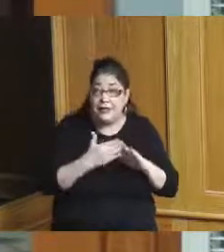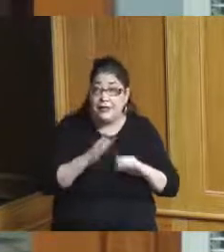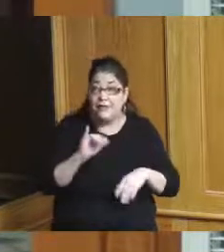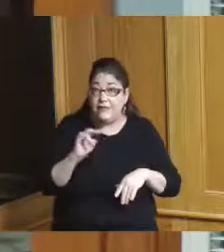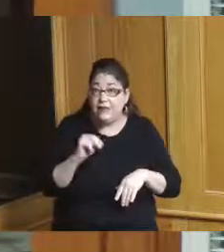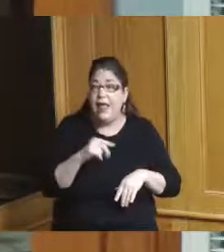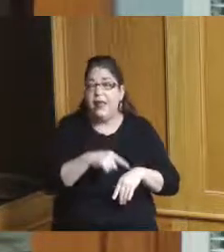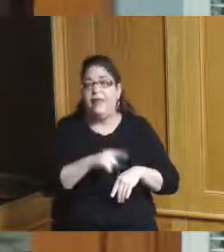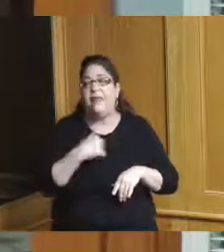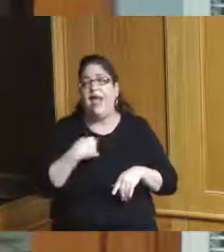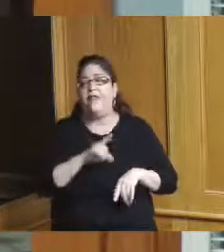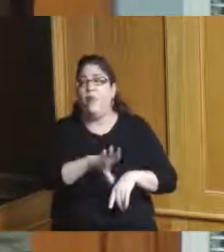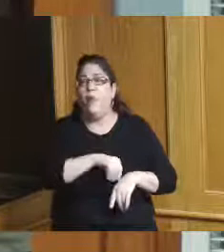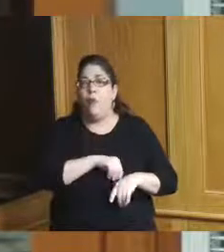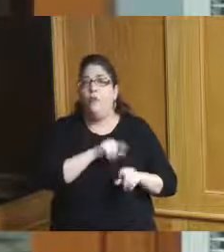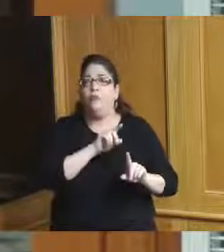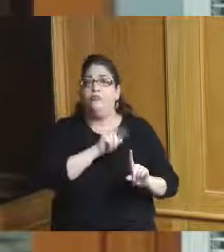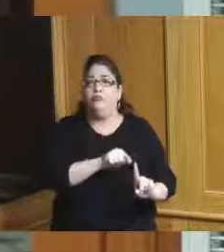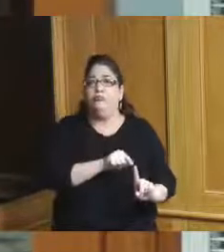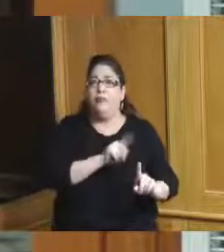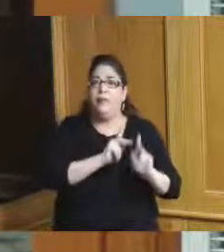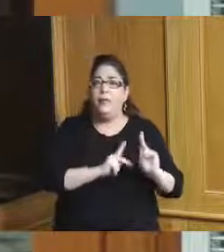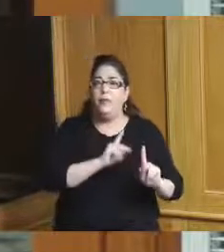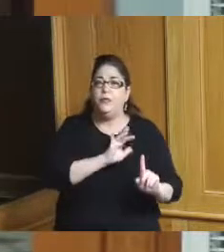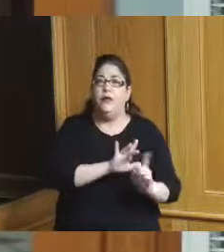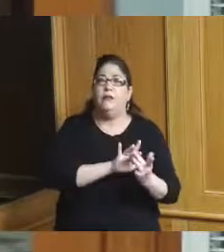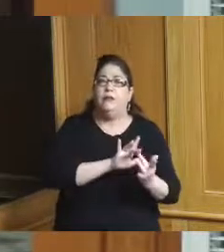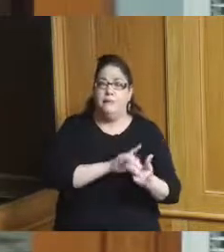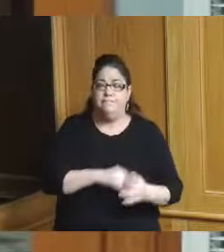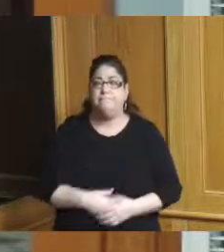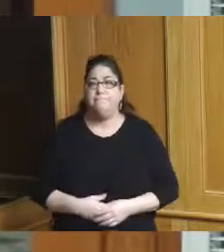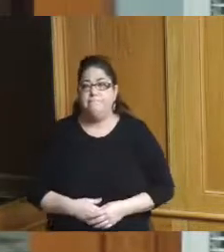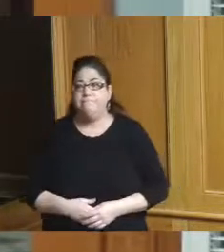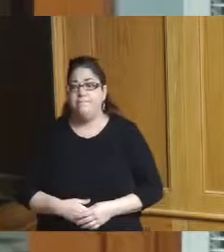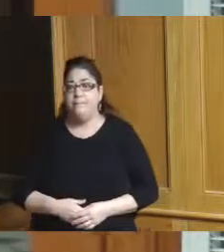that were shown in the mint or the lime color there yeah okay all right great thank you